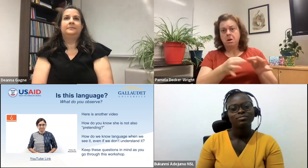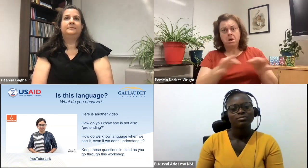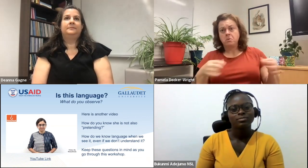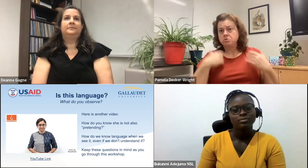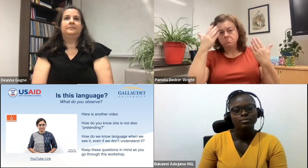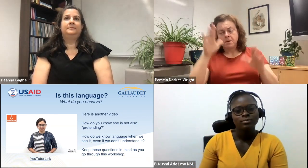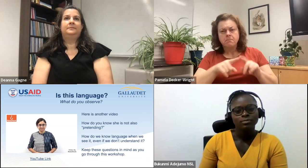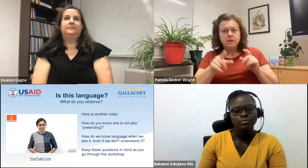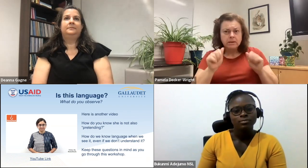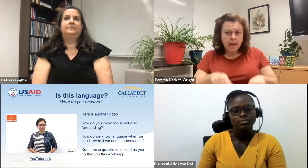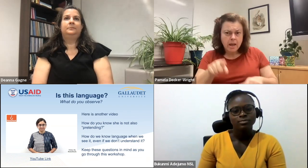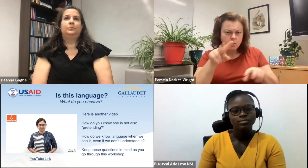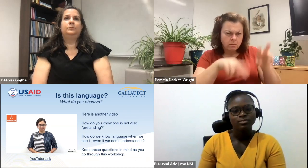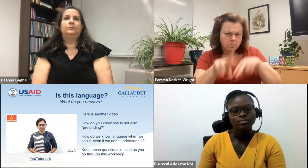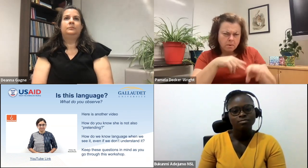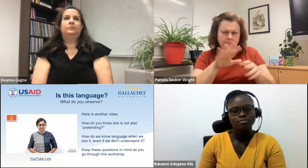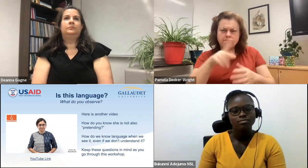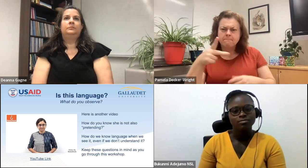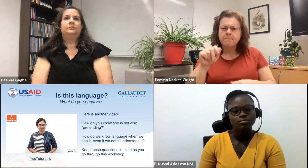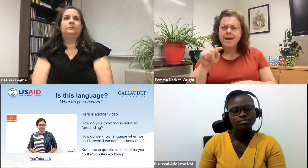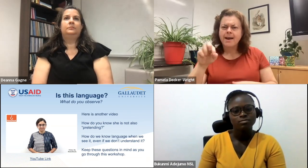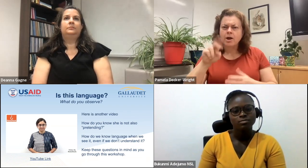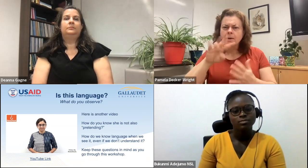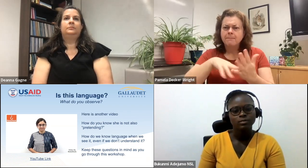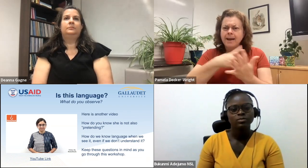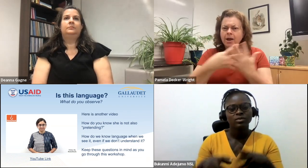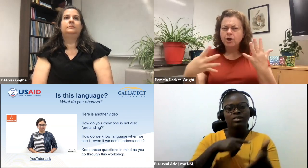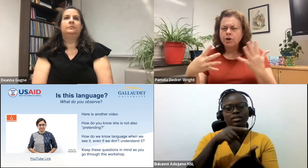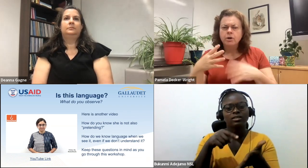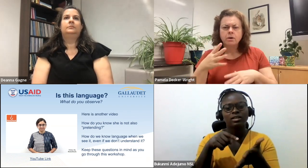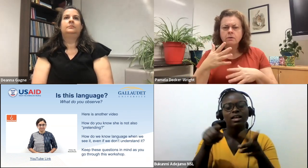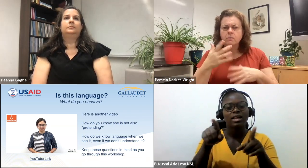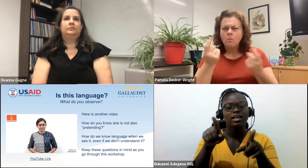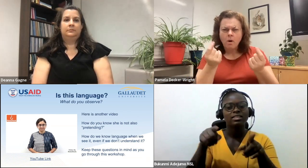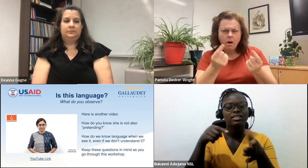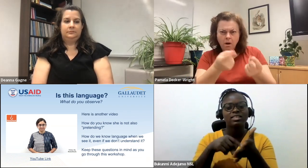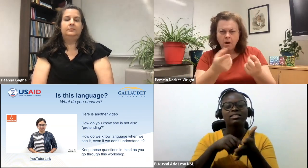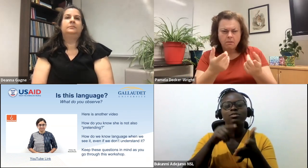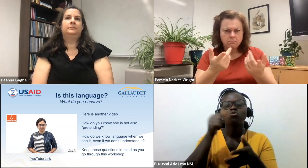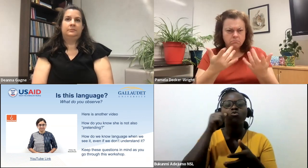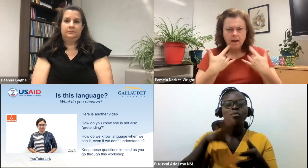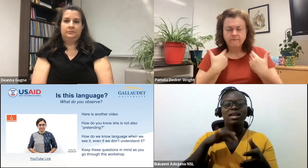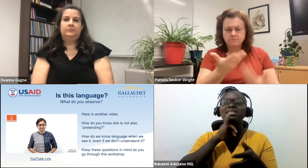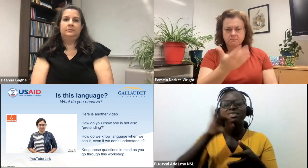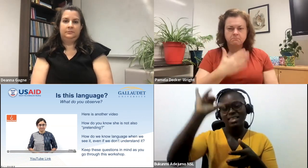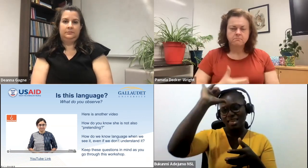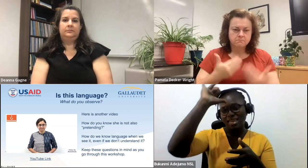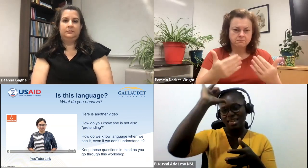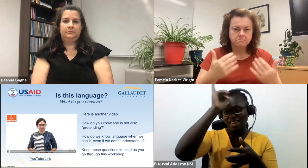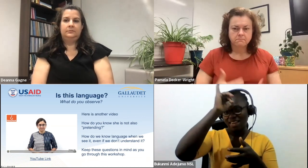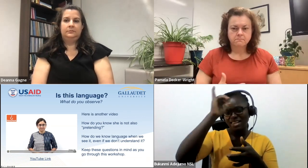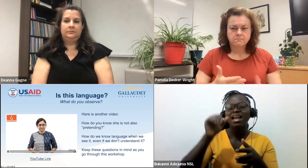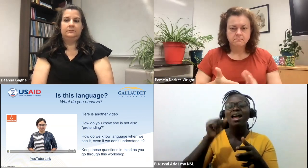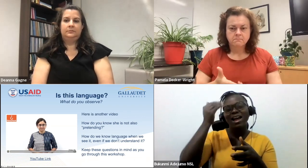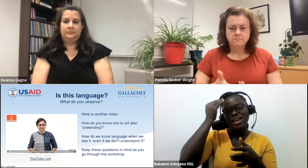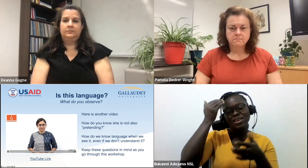and I don't know her sign language at all, but I want you to look at it. Are you recognizing any pattern that you see there. What are you noticing in her signing?